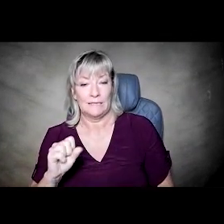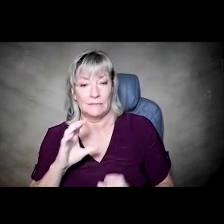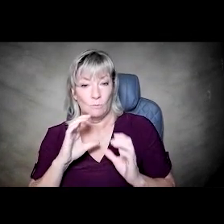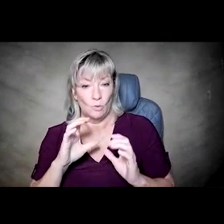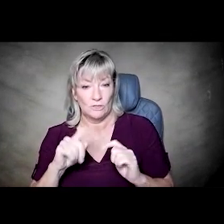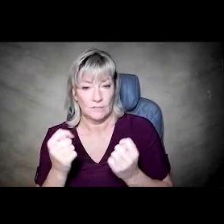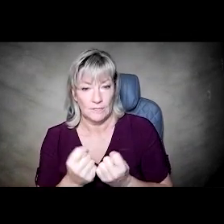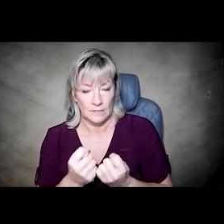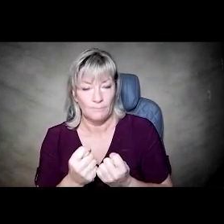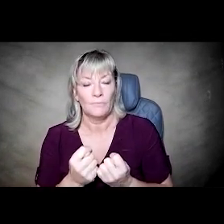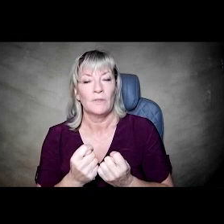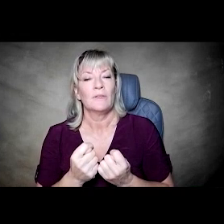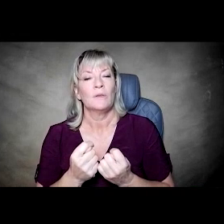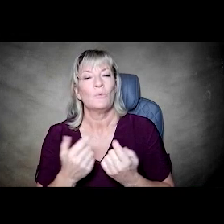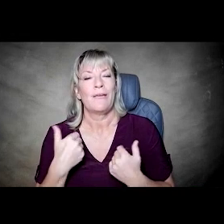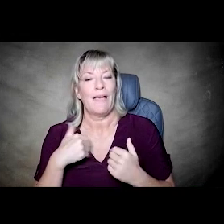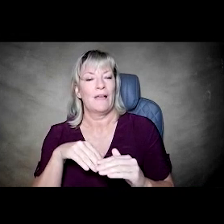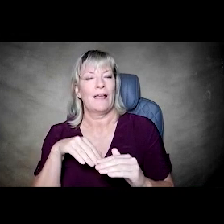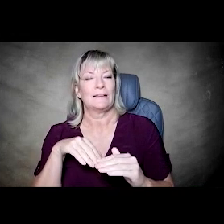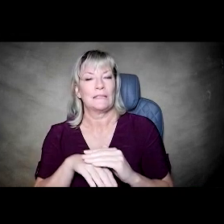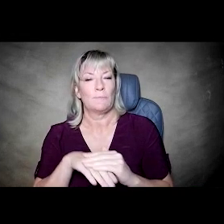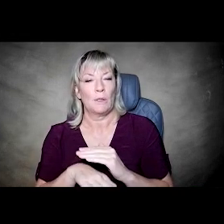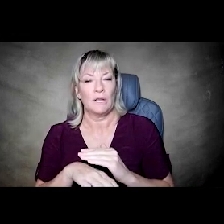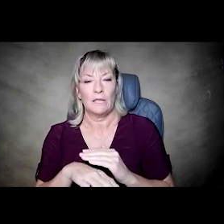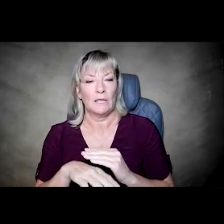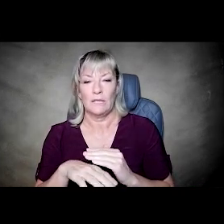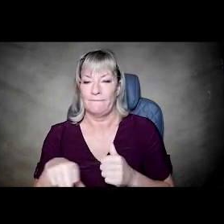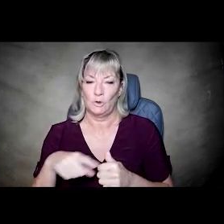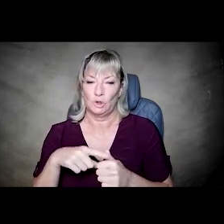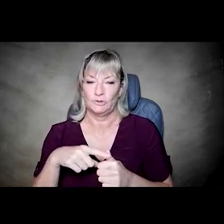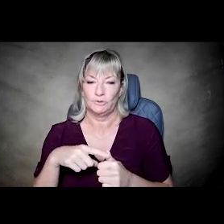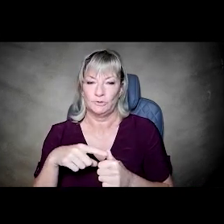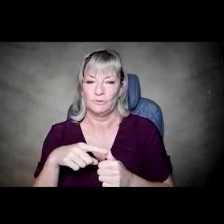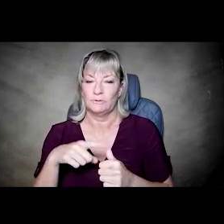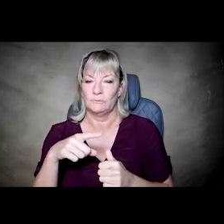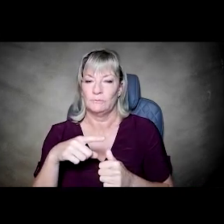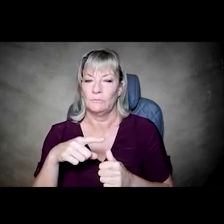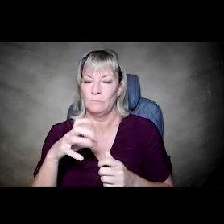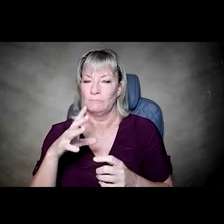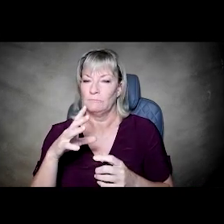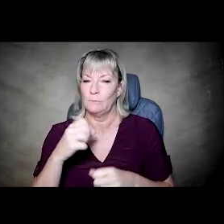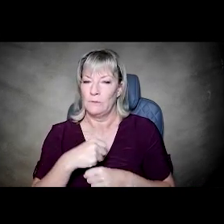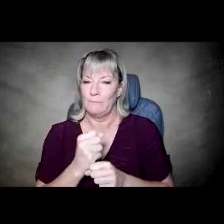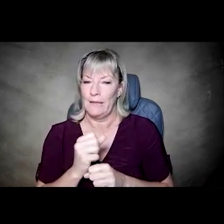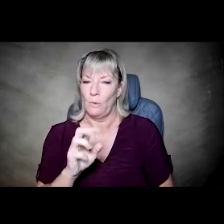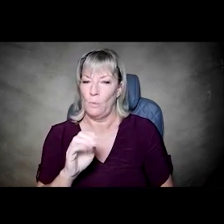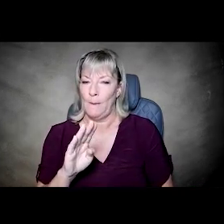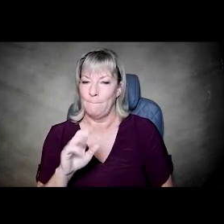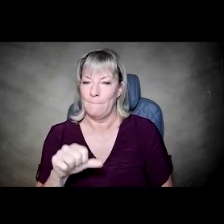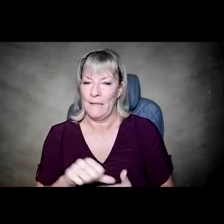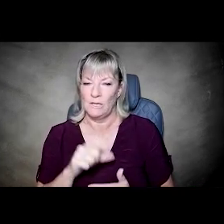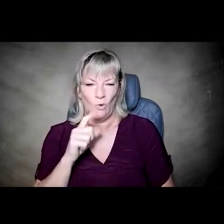Communication Team have accessibility front of mind when creating any webpage.